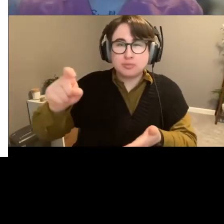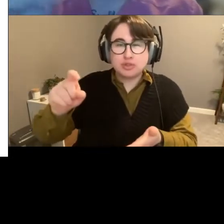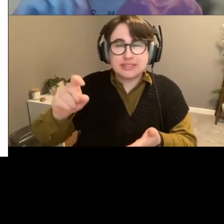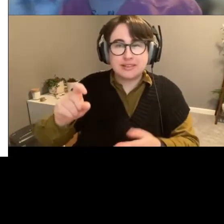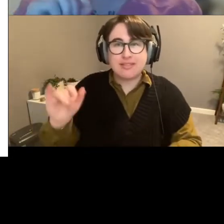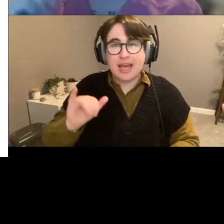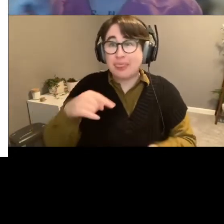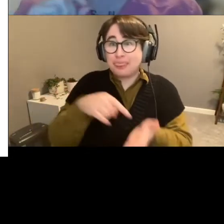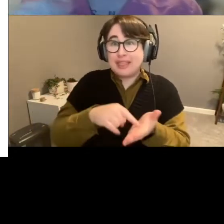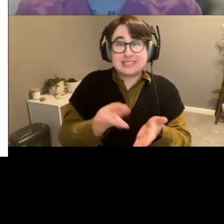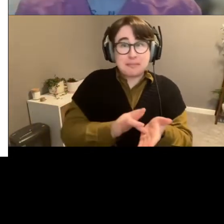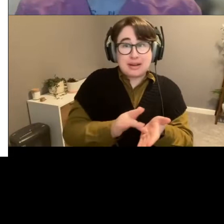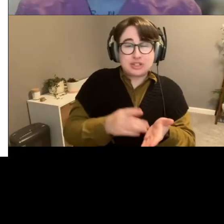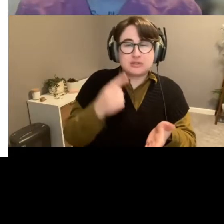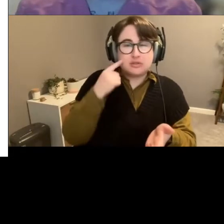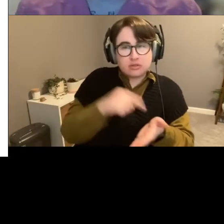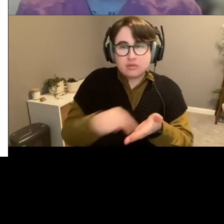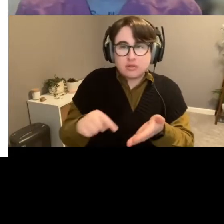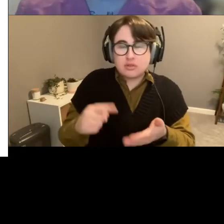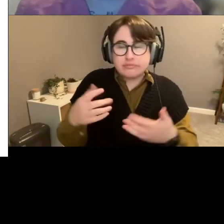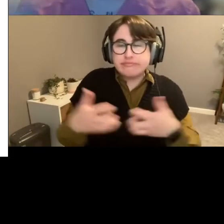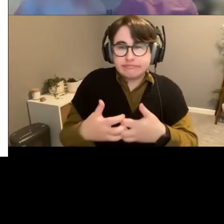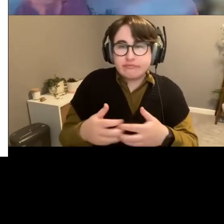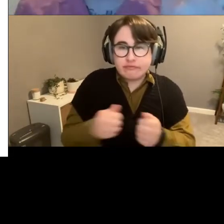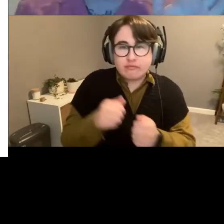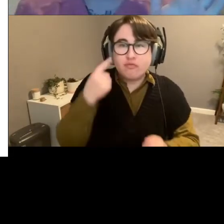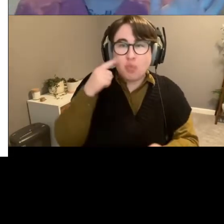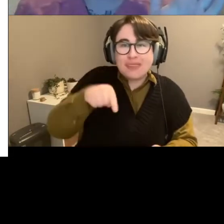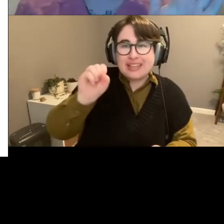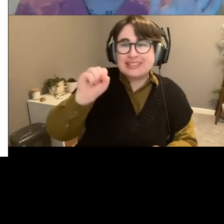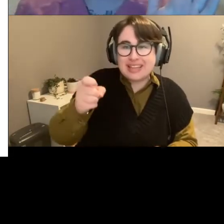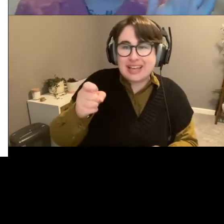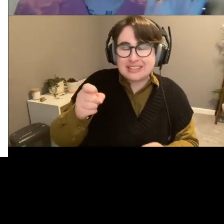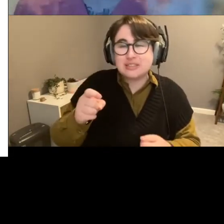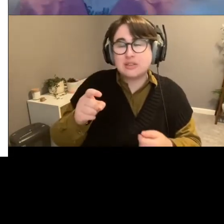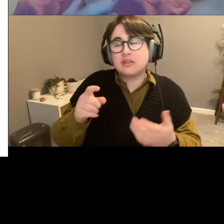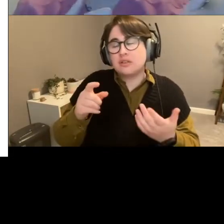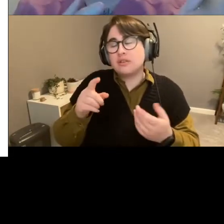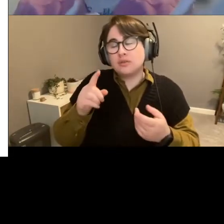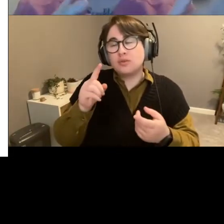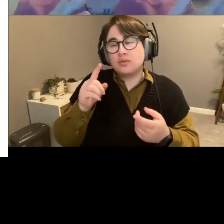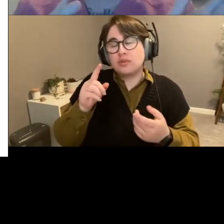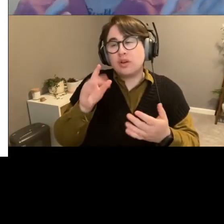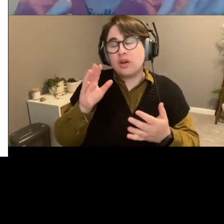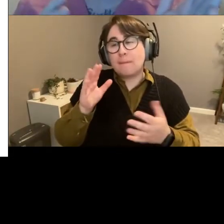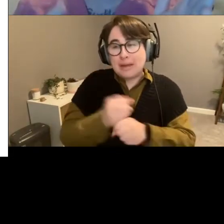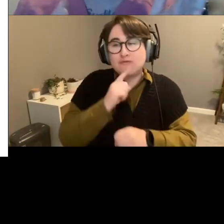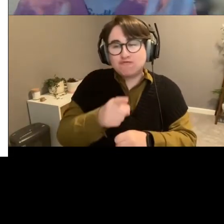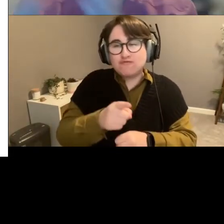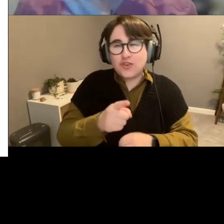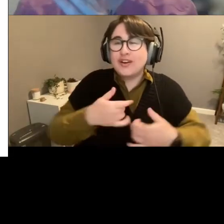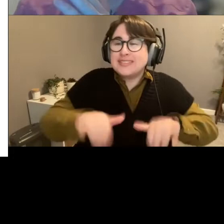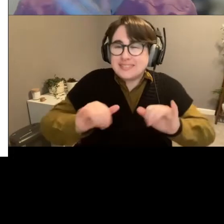this medication is appropriate for patient's sex, just to prevent them from not getting the medication when they need it,